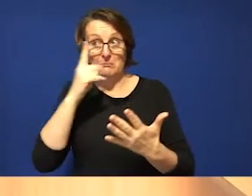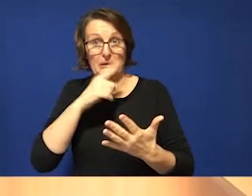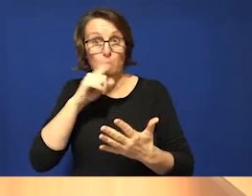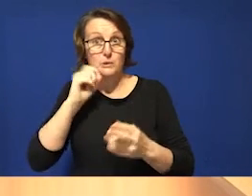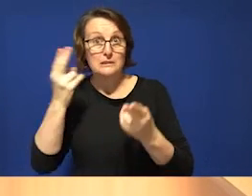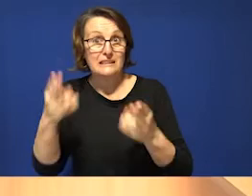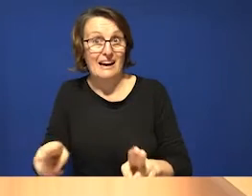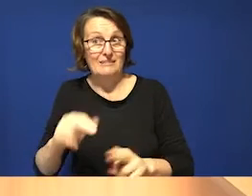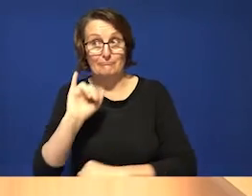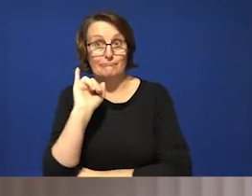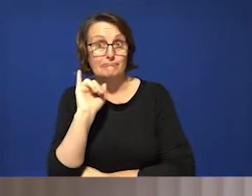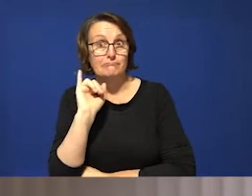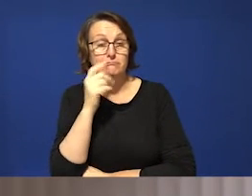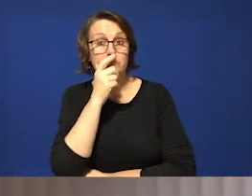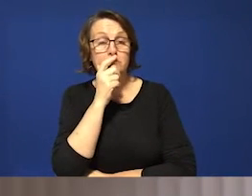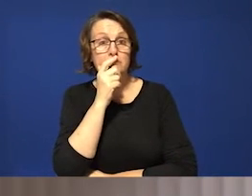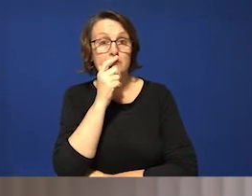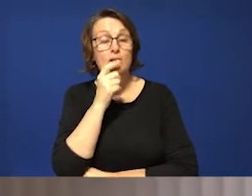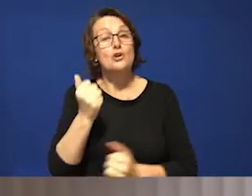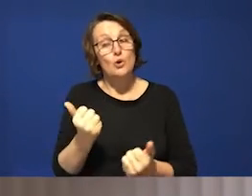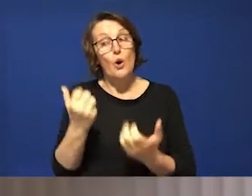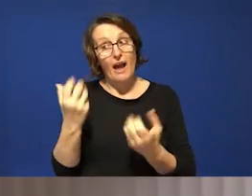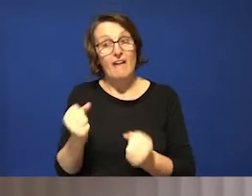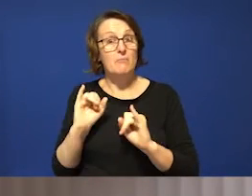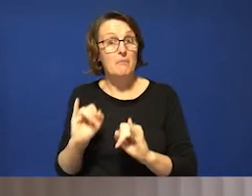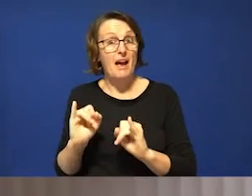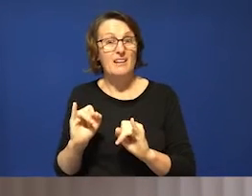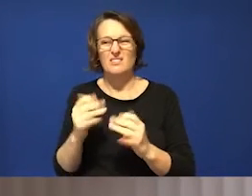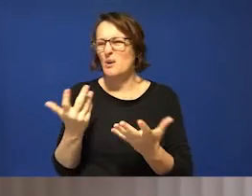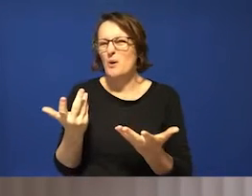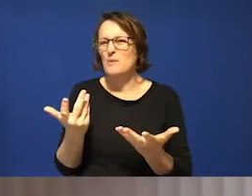So when a lot of these attempts were made over the years